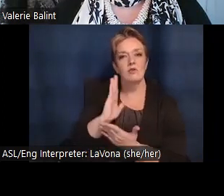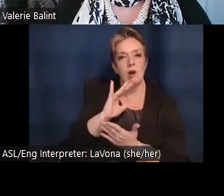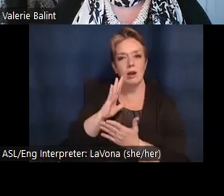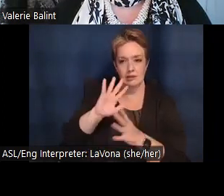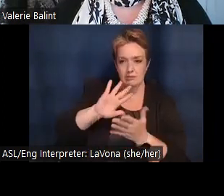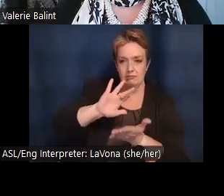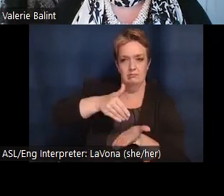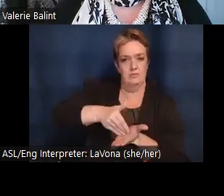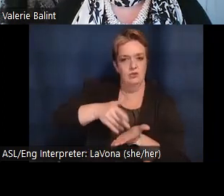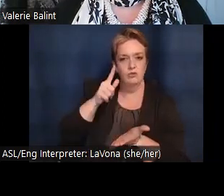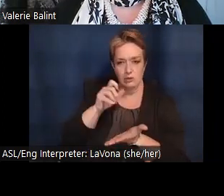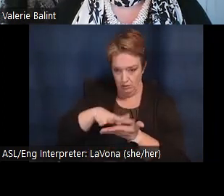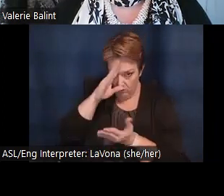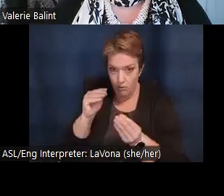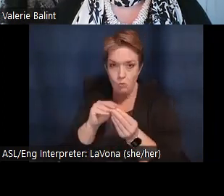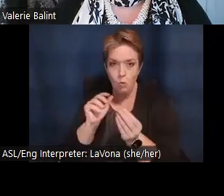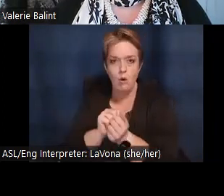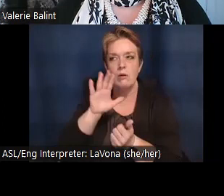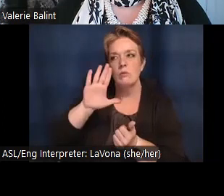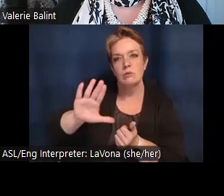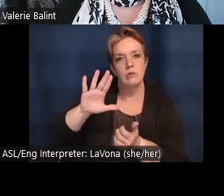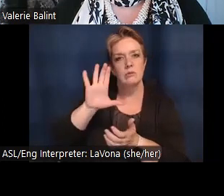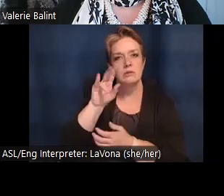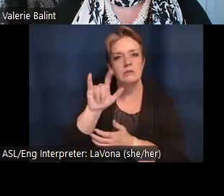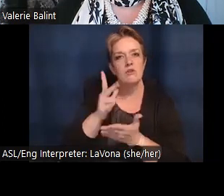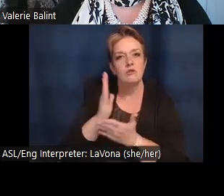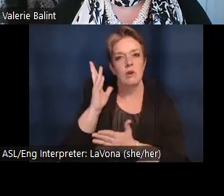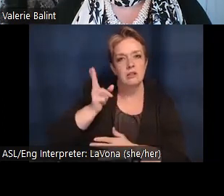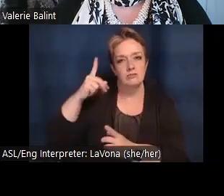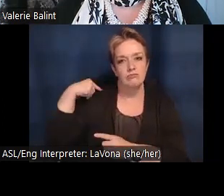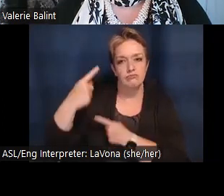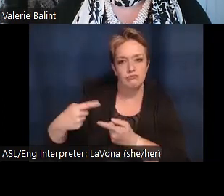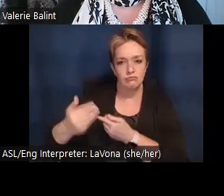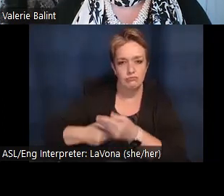After a scenic drive through northern Mississippi, spend a day or two in Memphis, Tennessee.